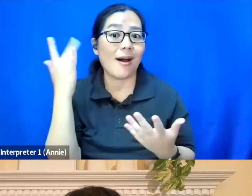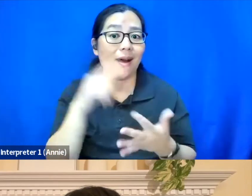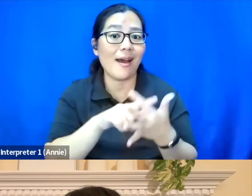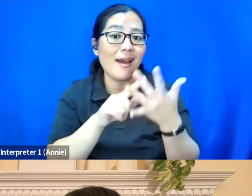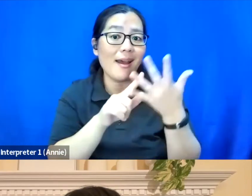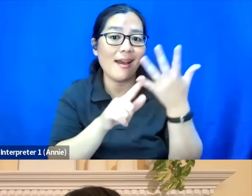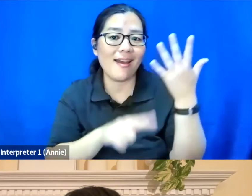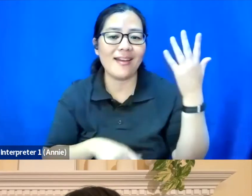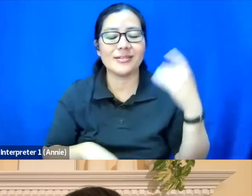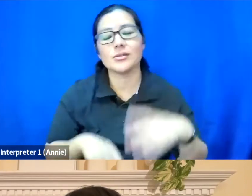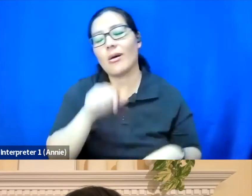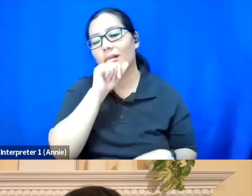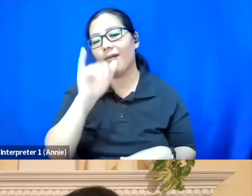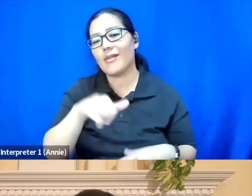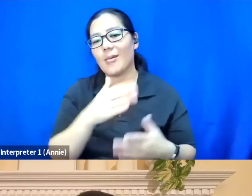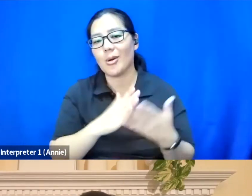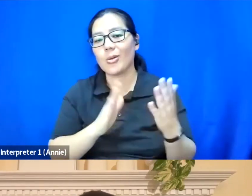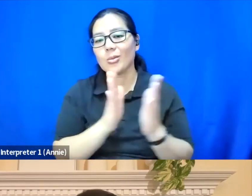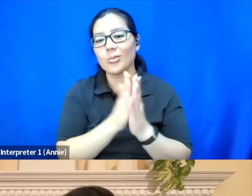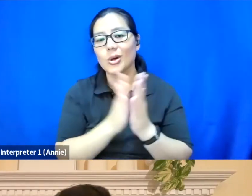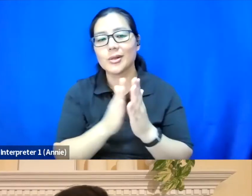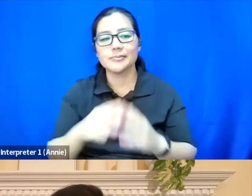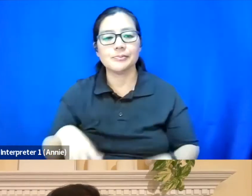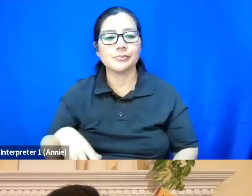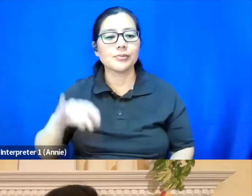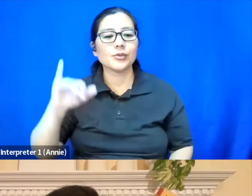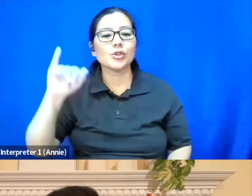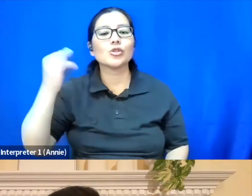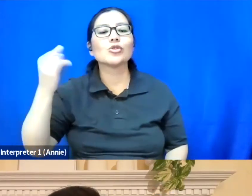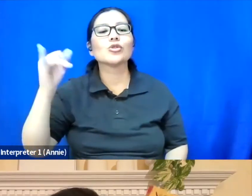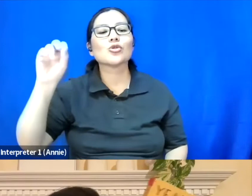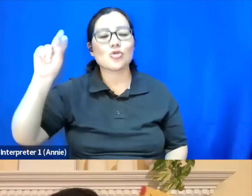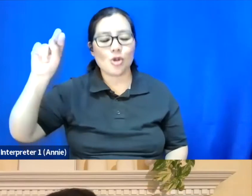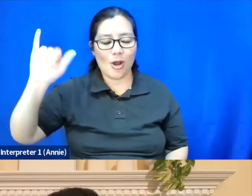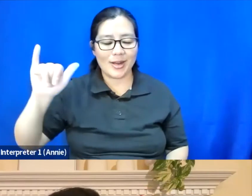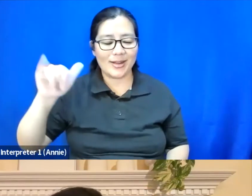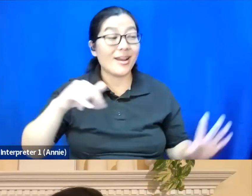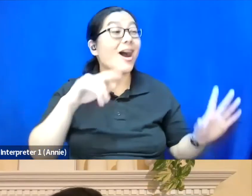We get to have our, like, Oprah giveaway moment here at the Longmore Institute.